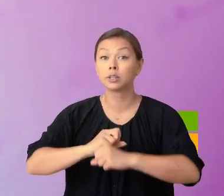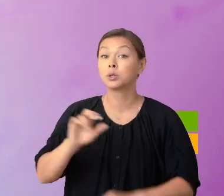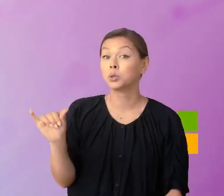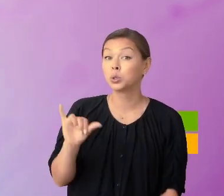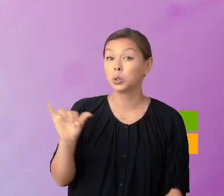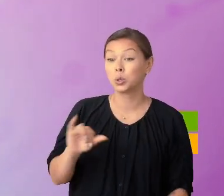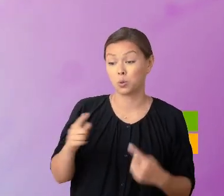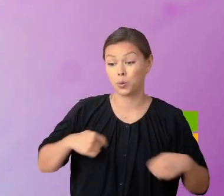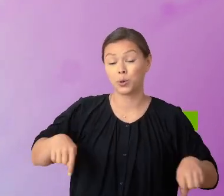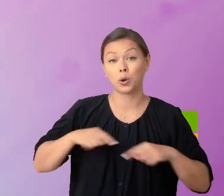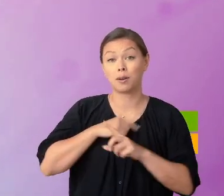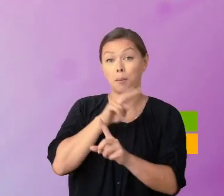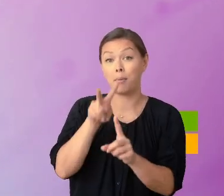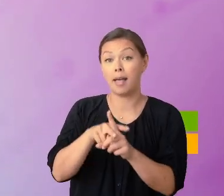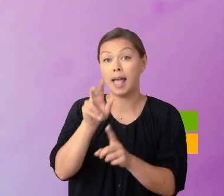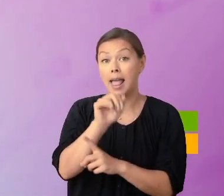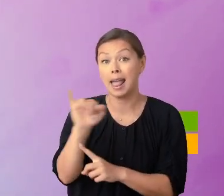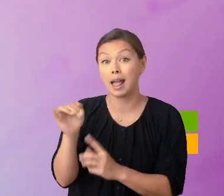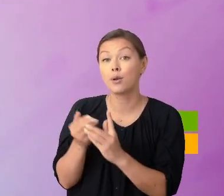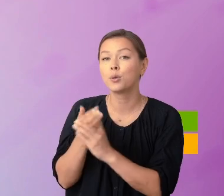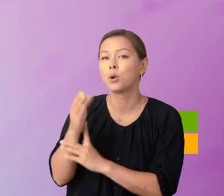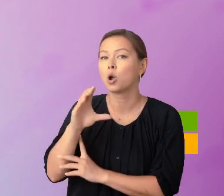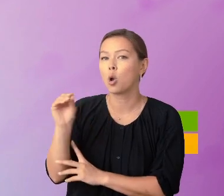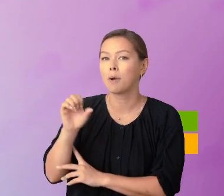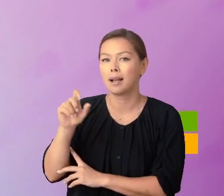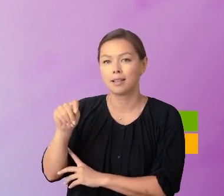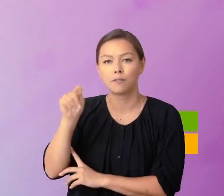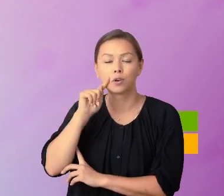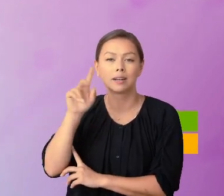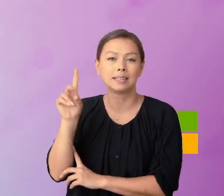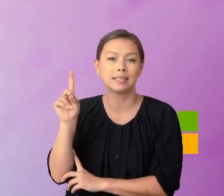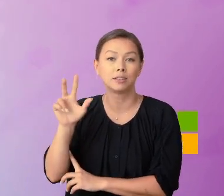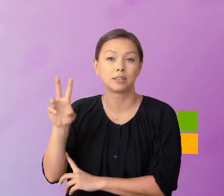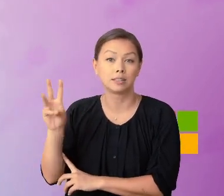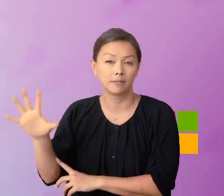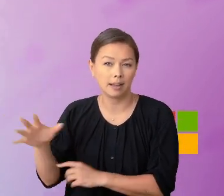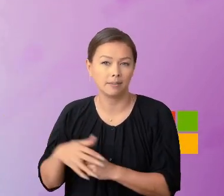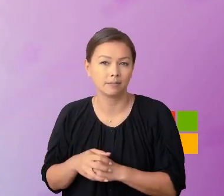to your business with Microsoft Copilot for Dynamics 365, a feature